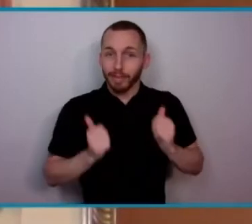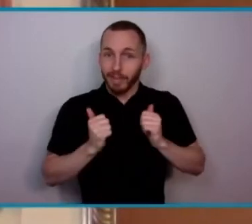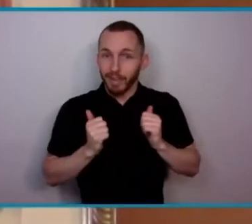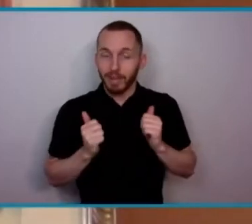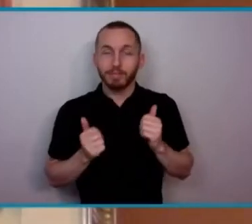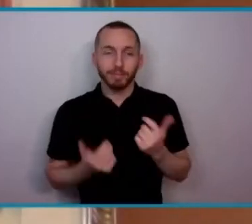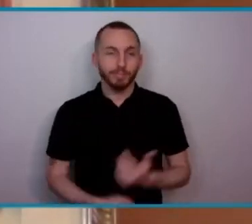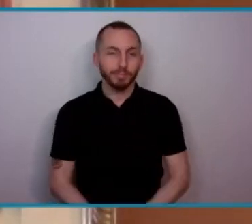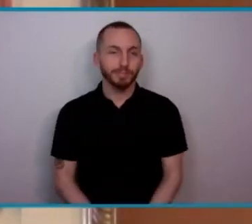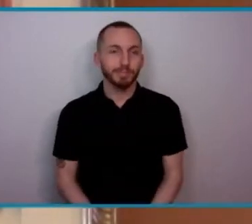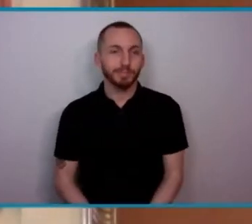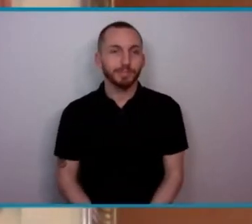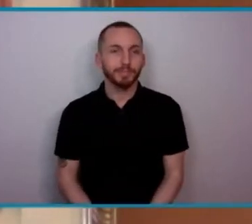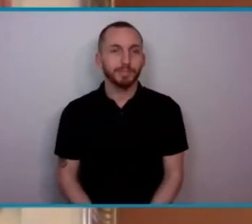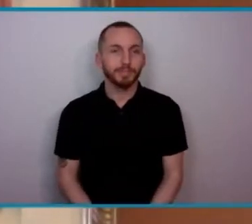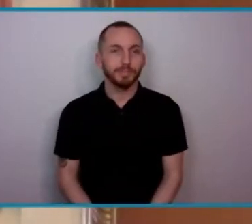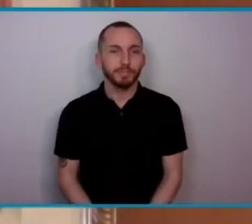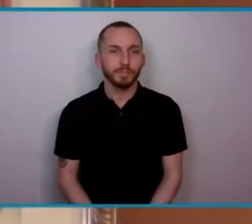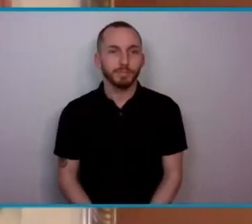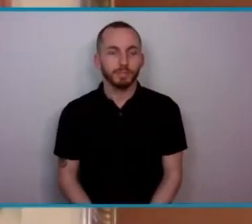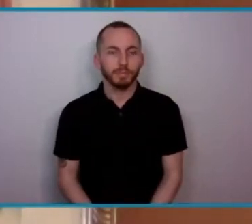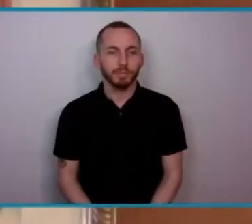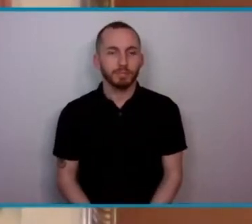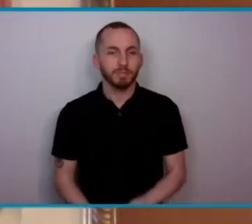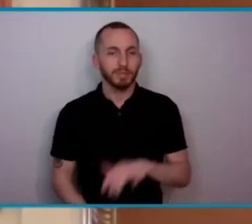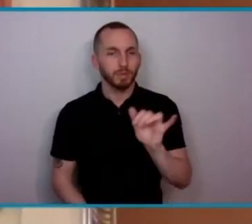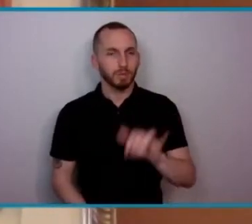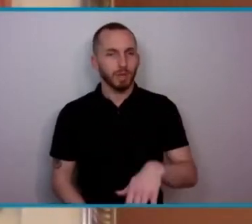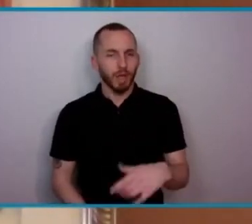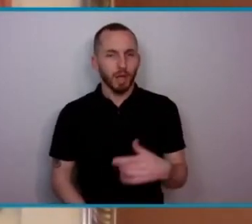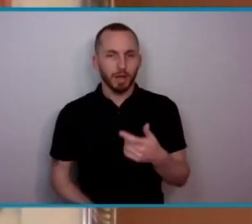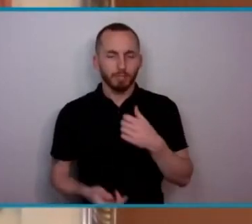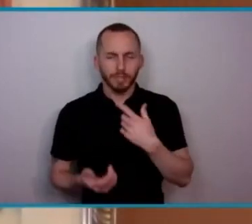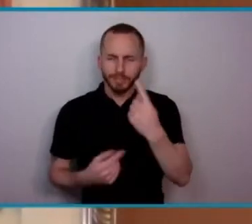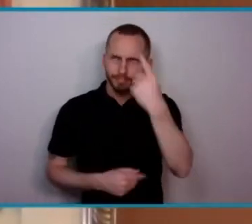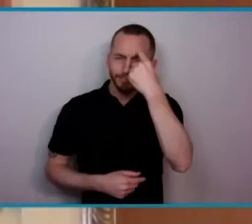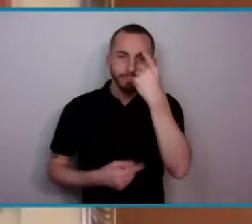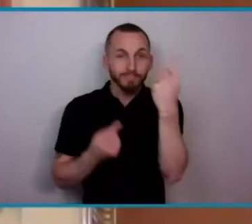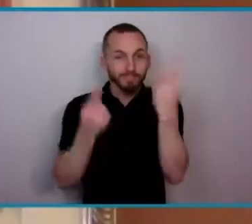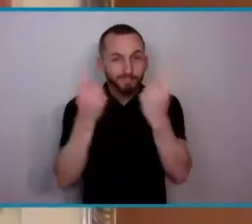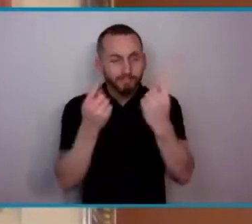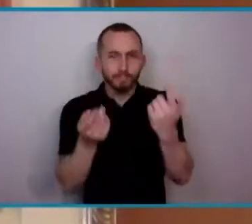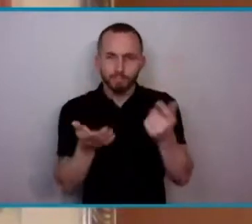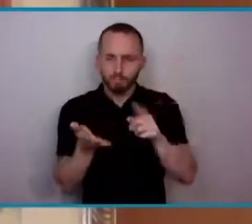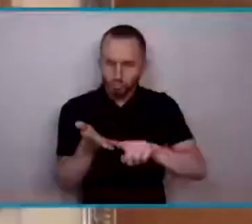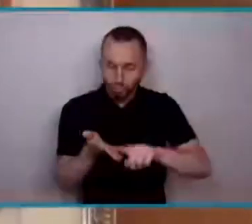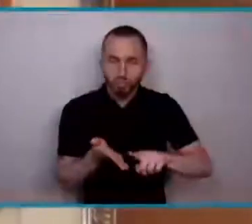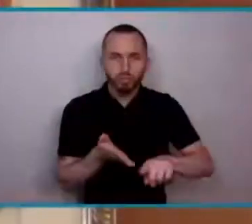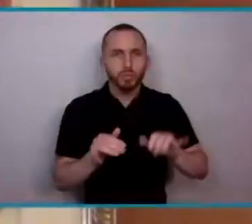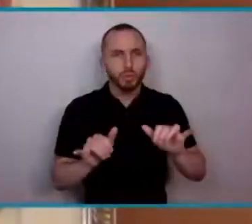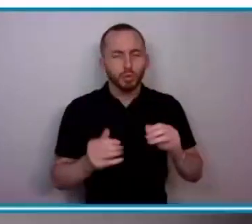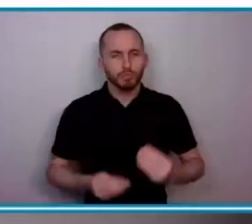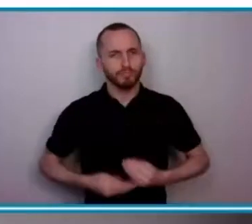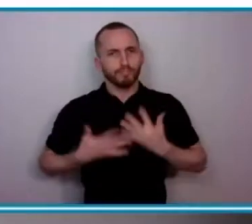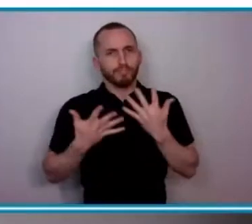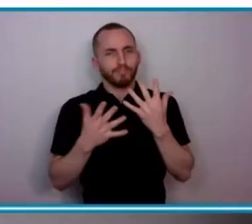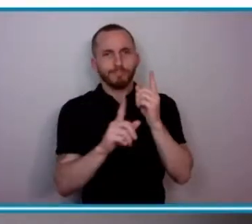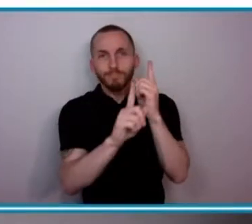So I viewed this as aspirational, it's a first step but by no means the last step.